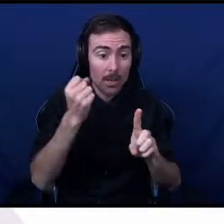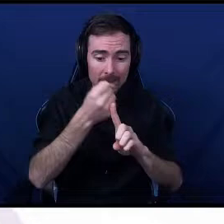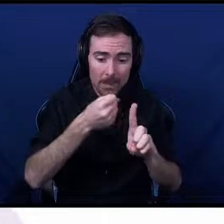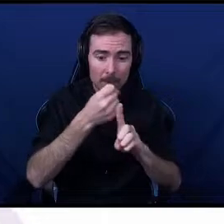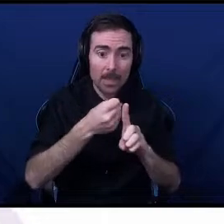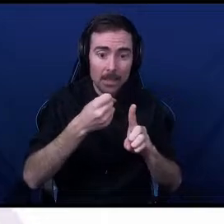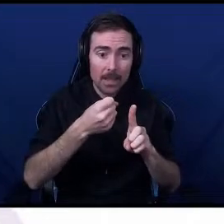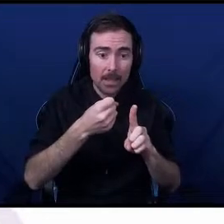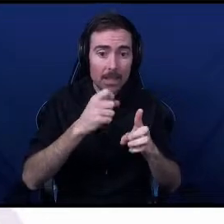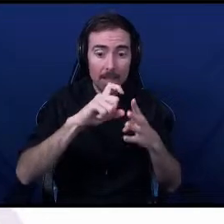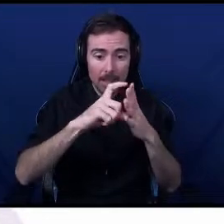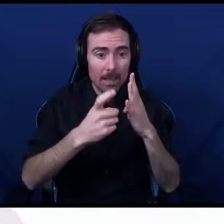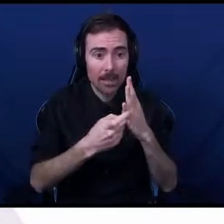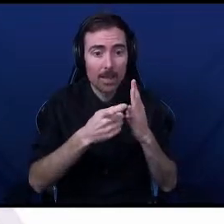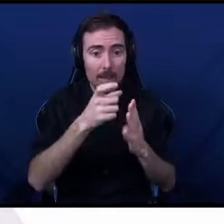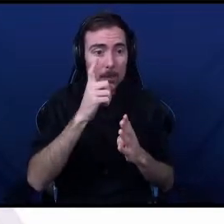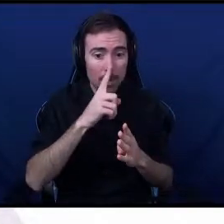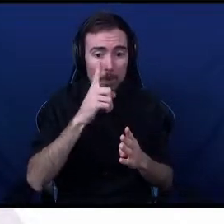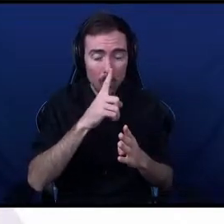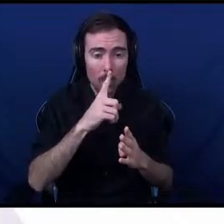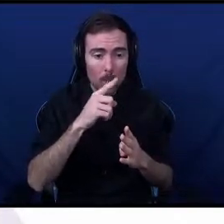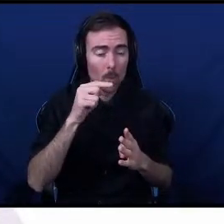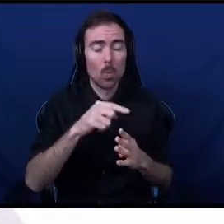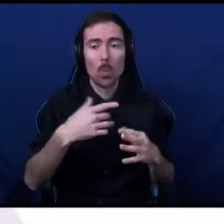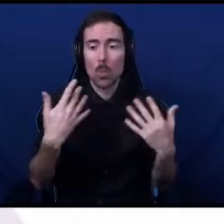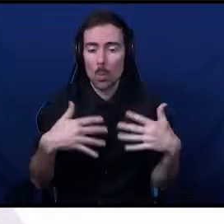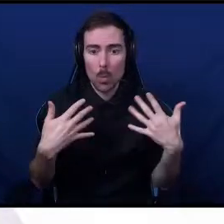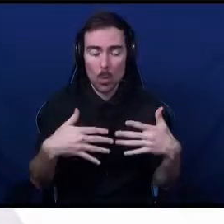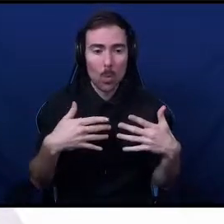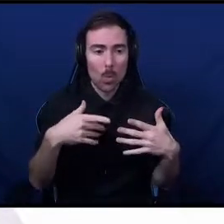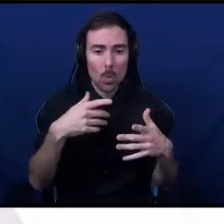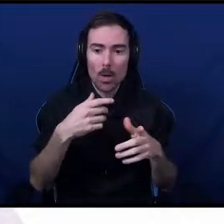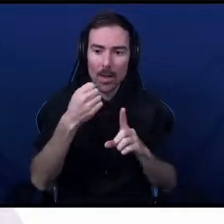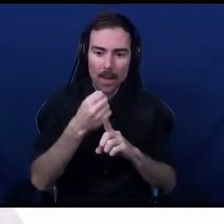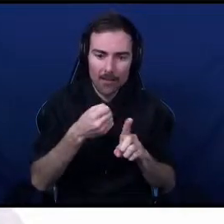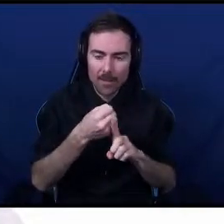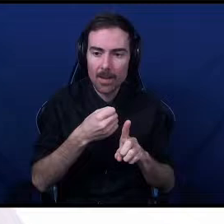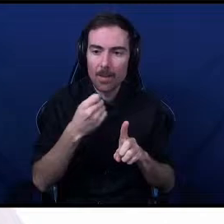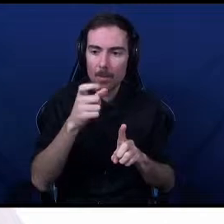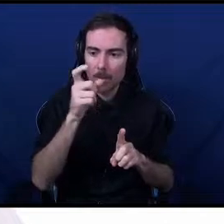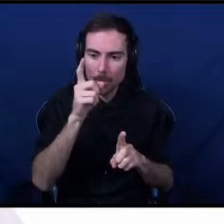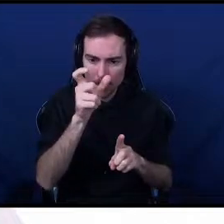we are, because of advocates fighting for the rights of people with disability, we still have a long way to go. But we